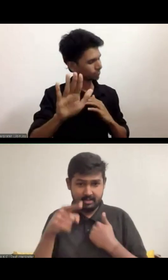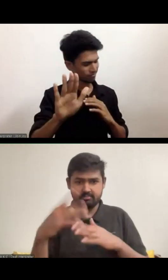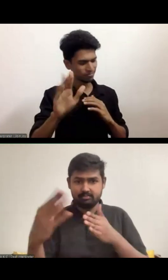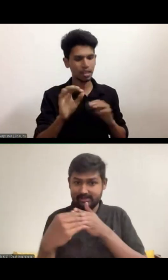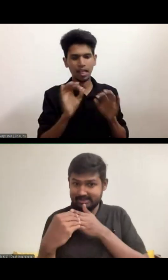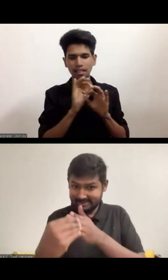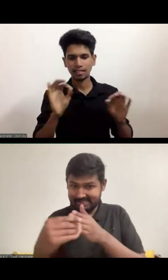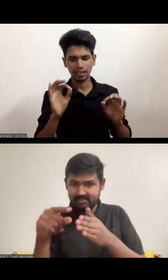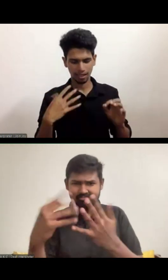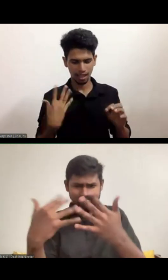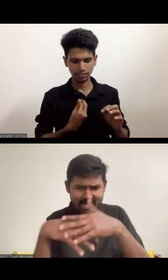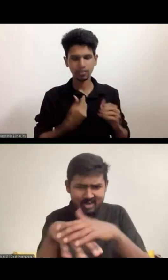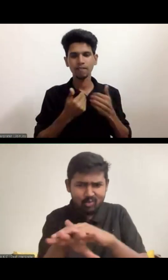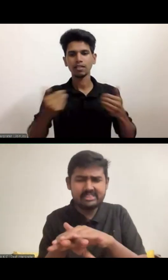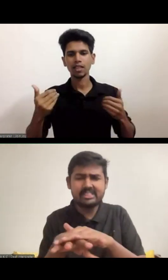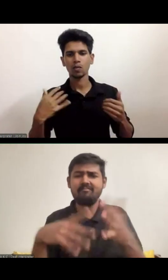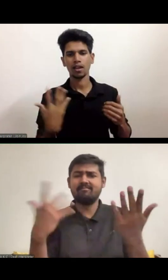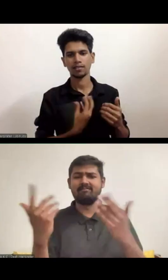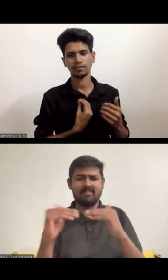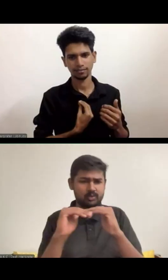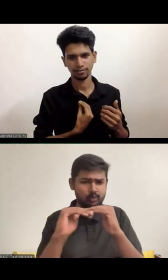And I'm going to talk about Internet governance.